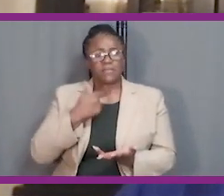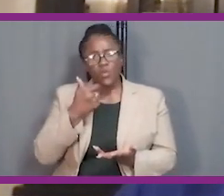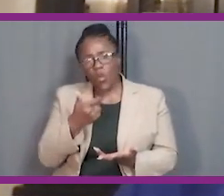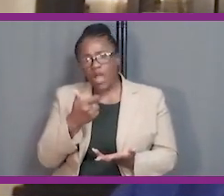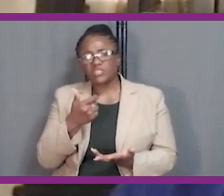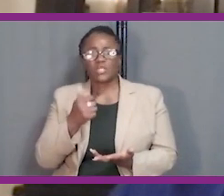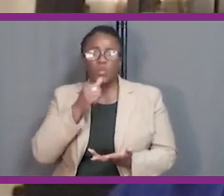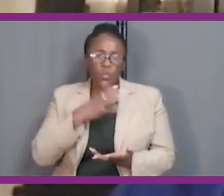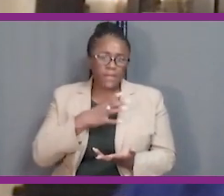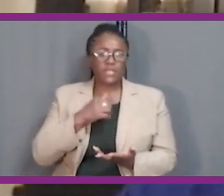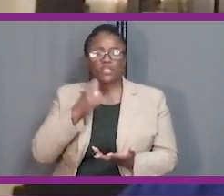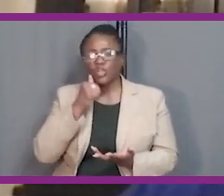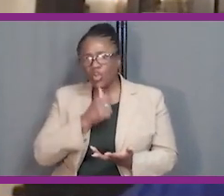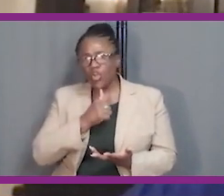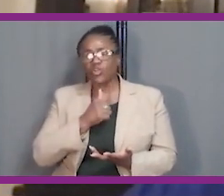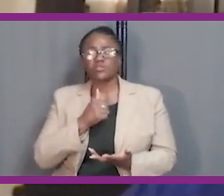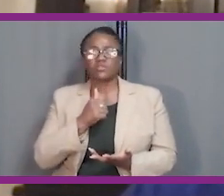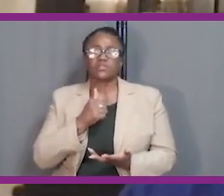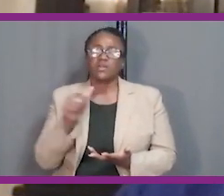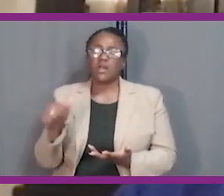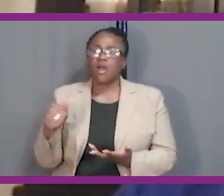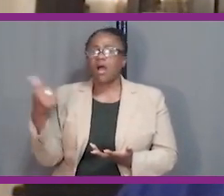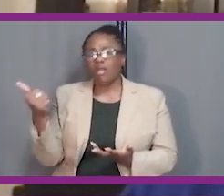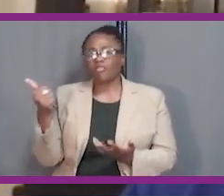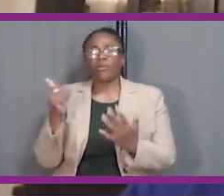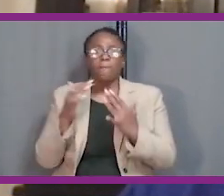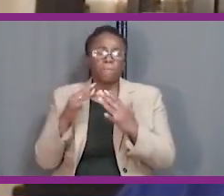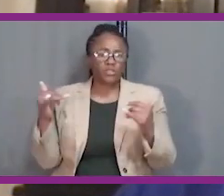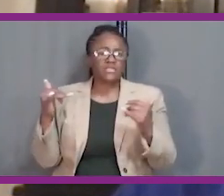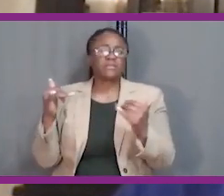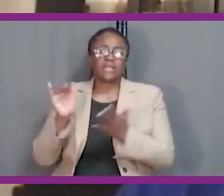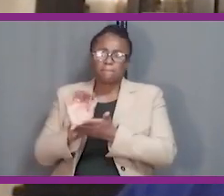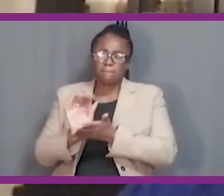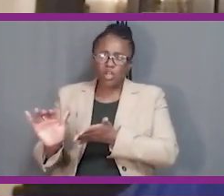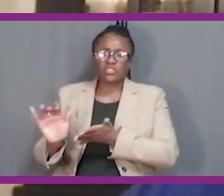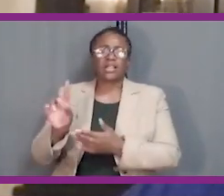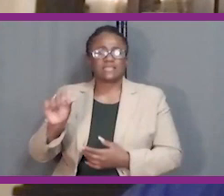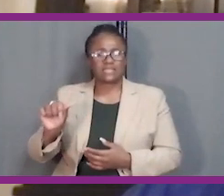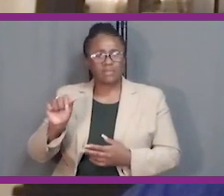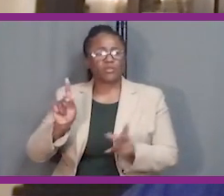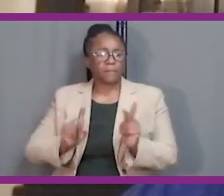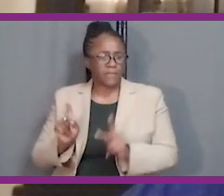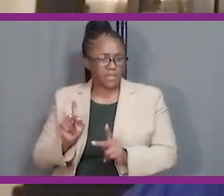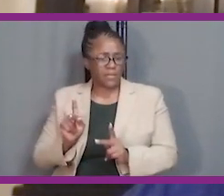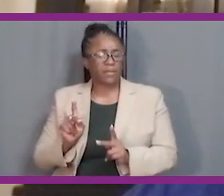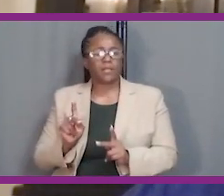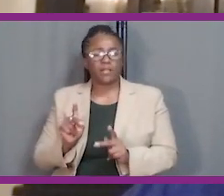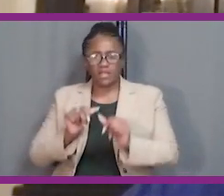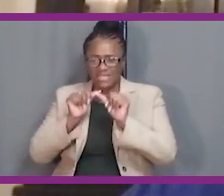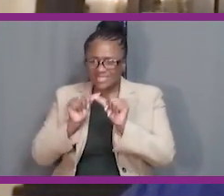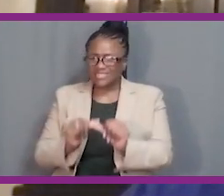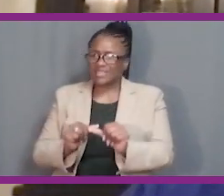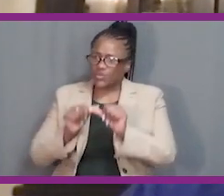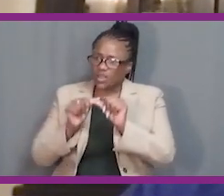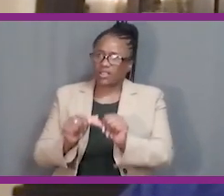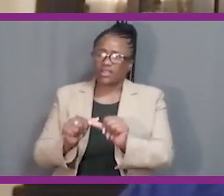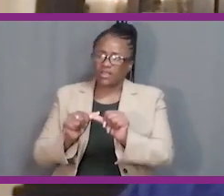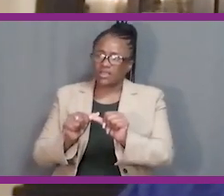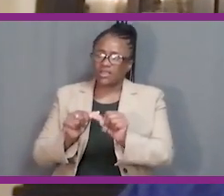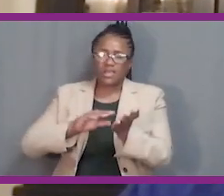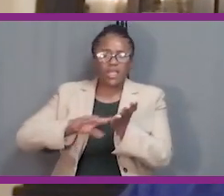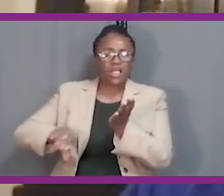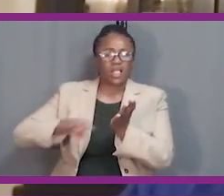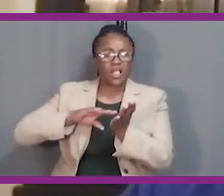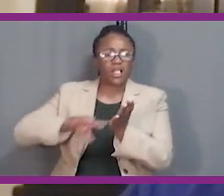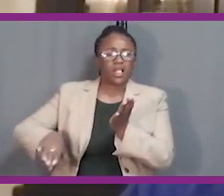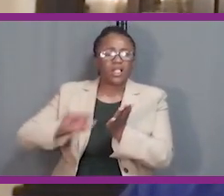disabled people continually excluded. And despite all of our hard work over many,